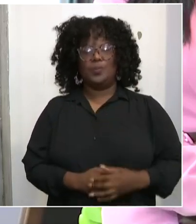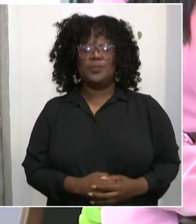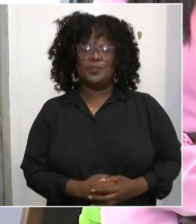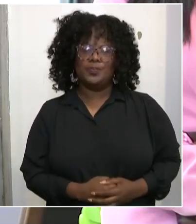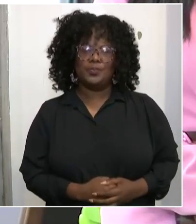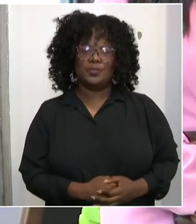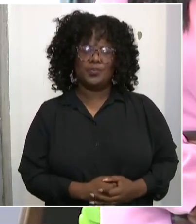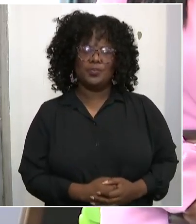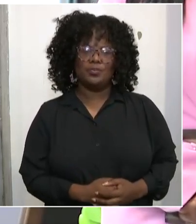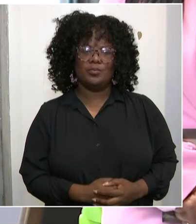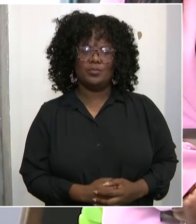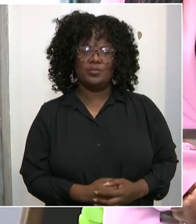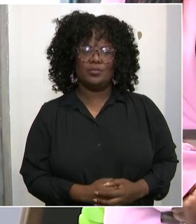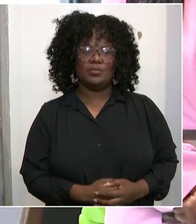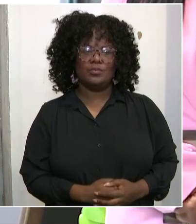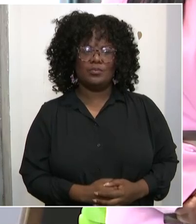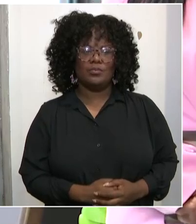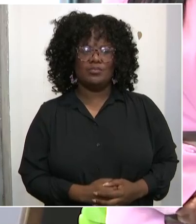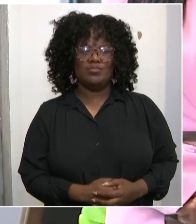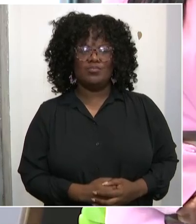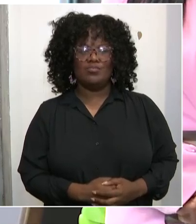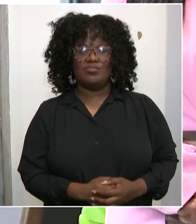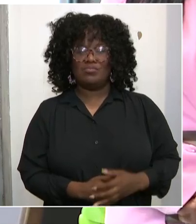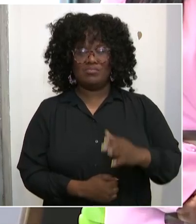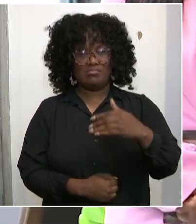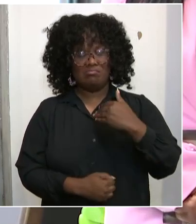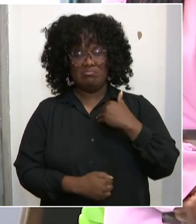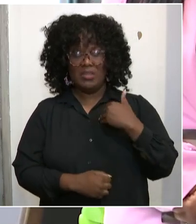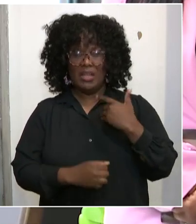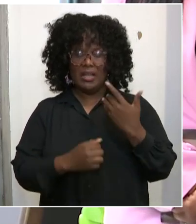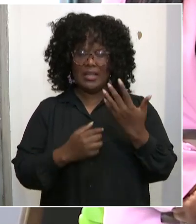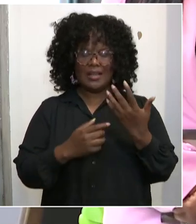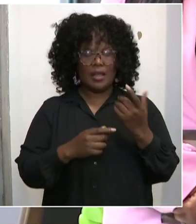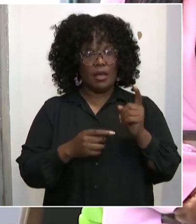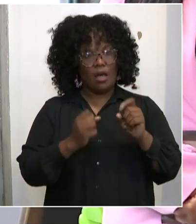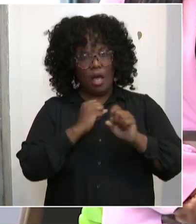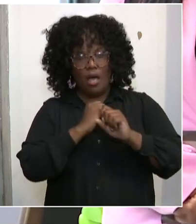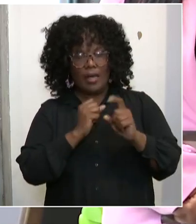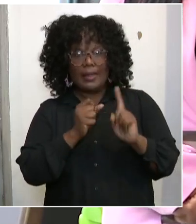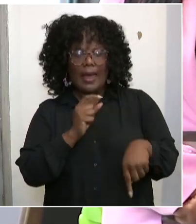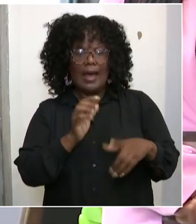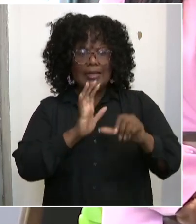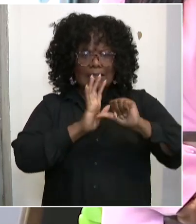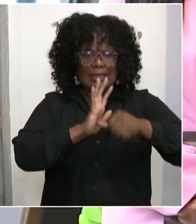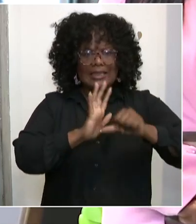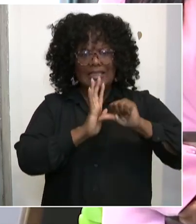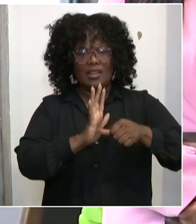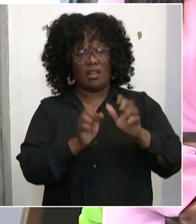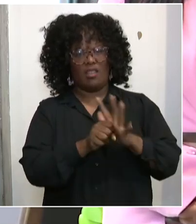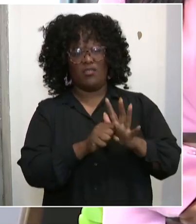I can't overstate what the chief has said, uh, to be vigilant if you see something